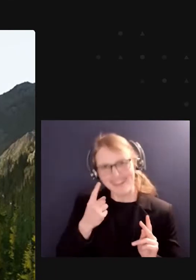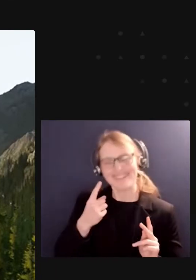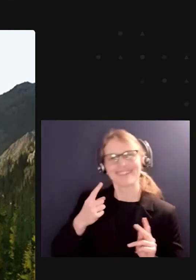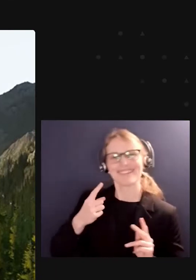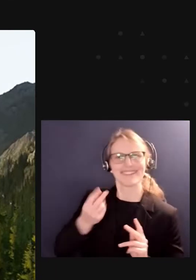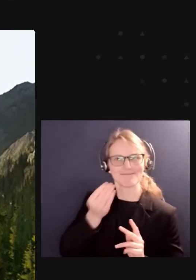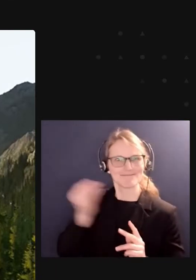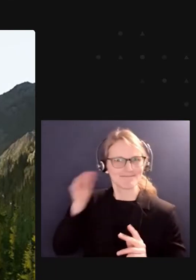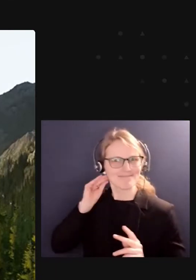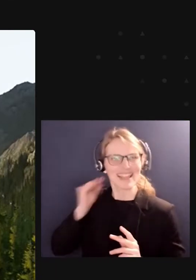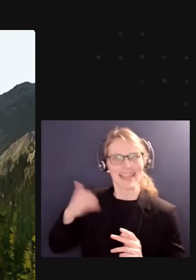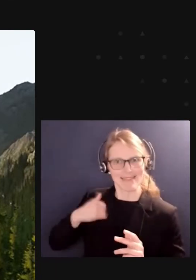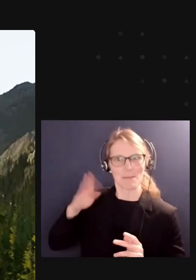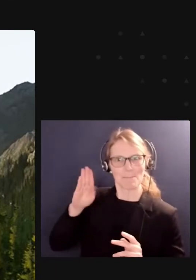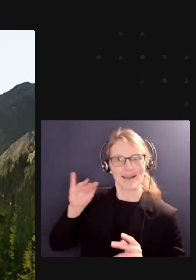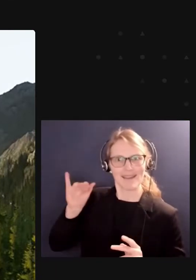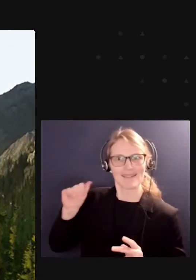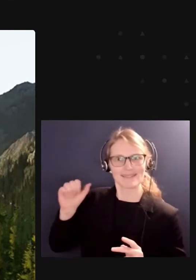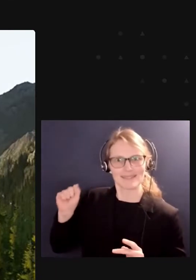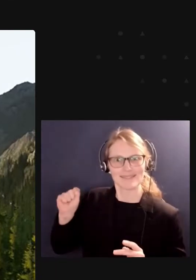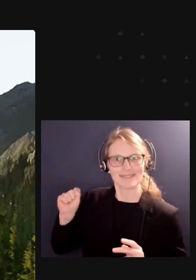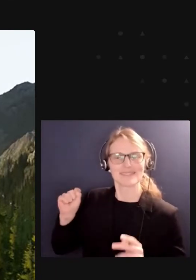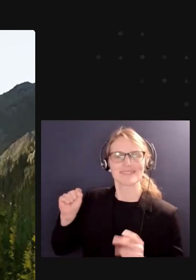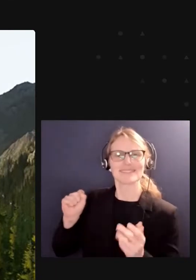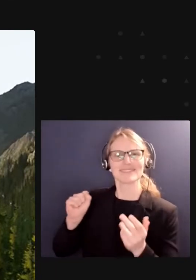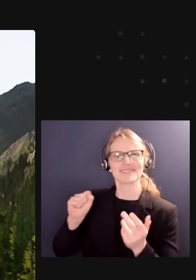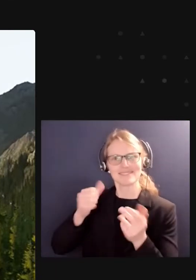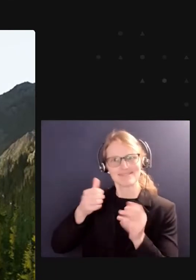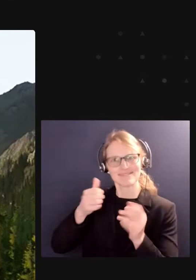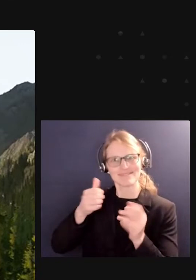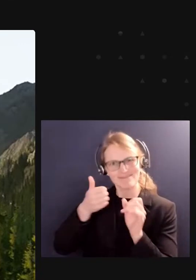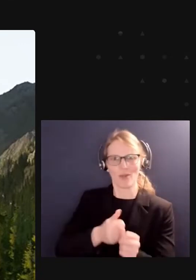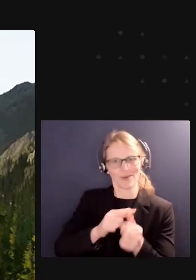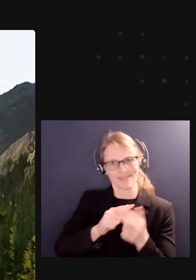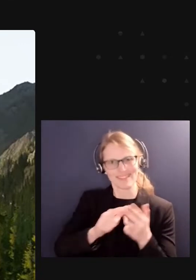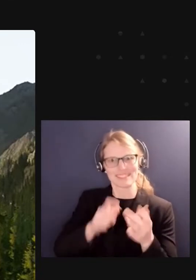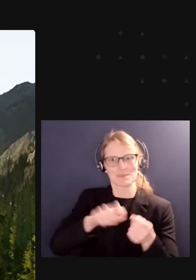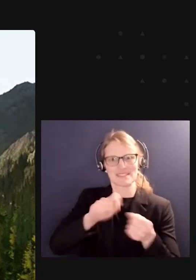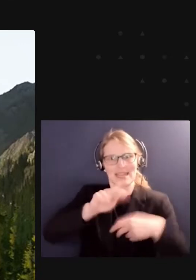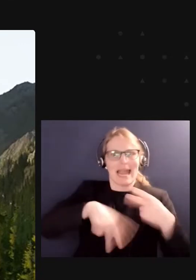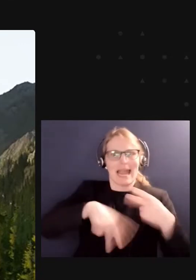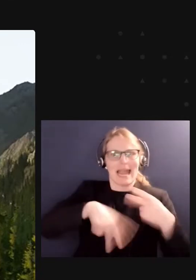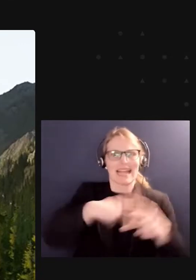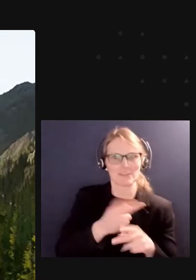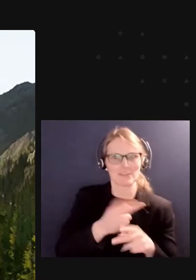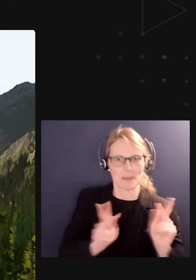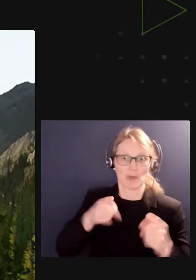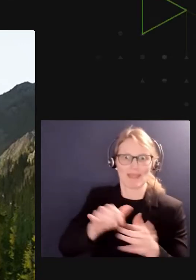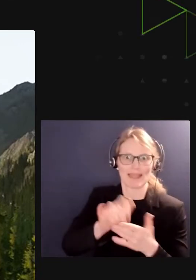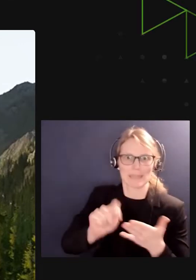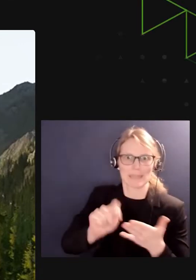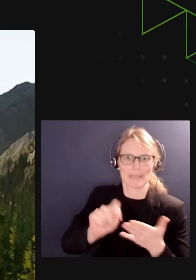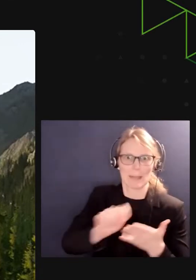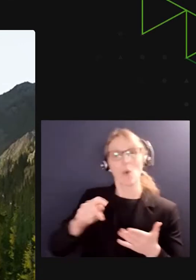And so what I've really sort of seen change for the better, in my opinion, is overall the attitude